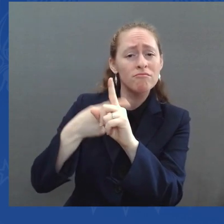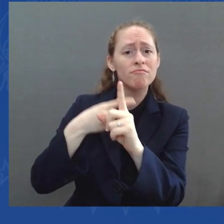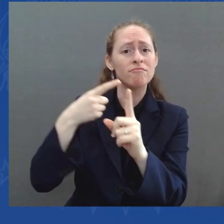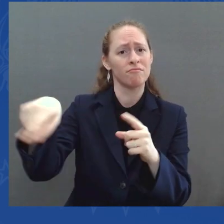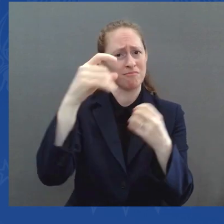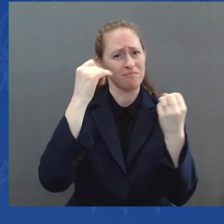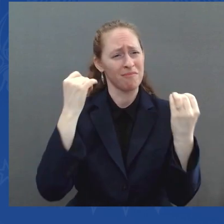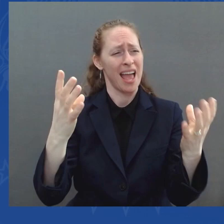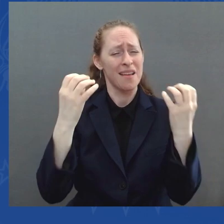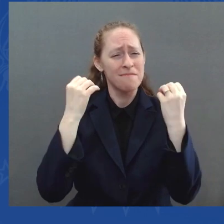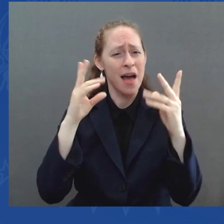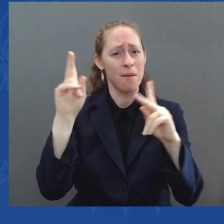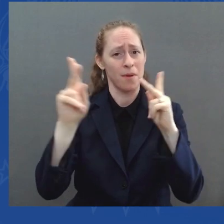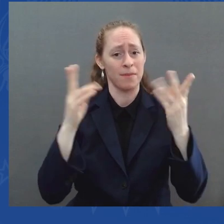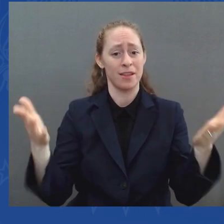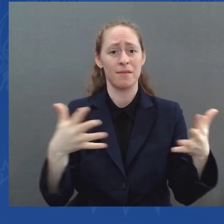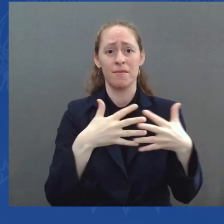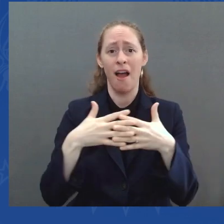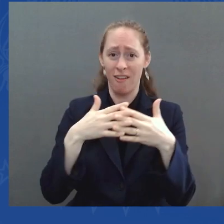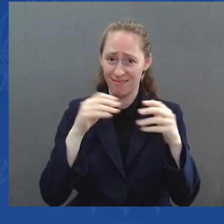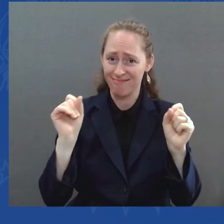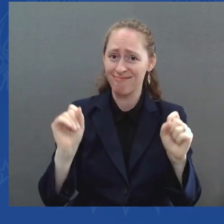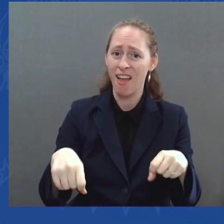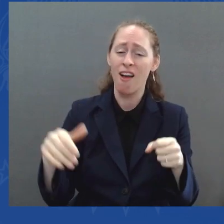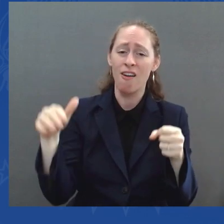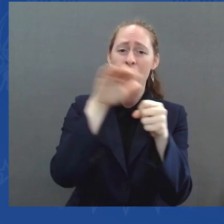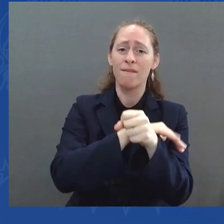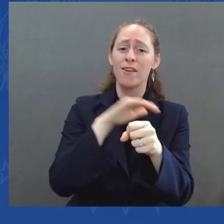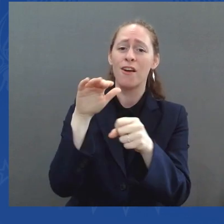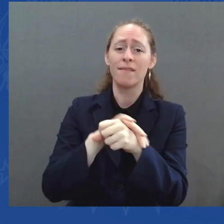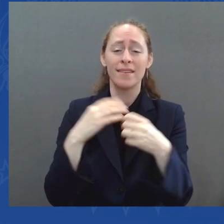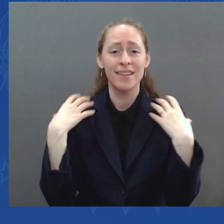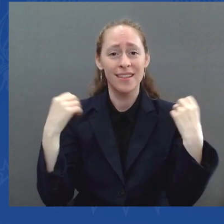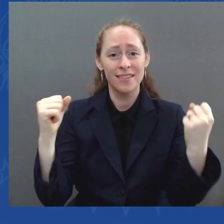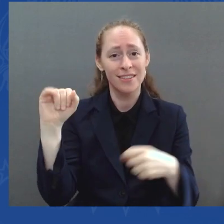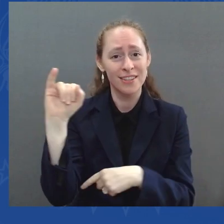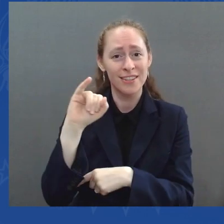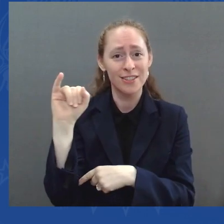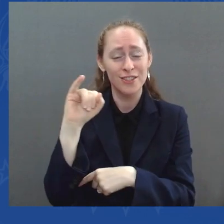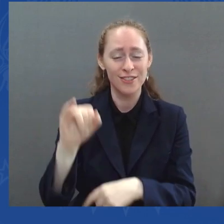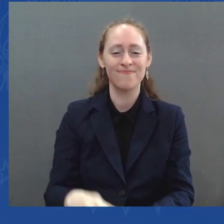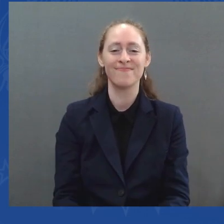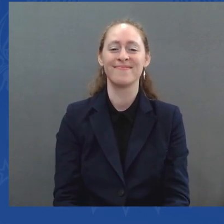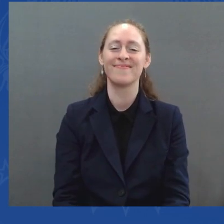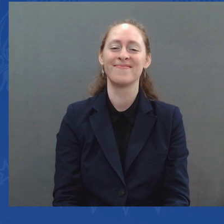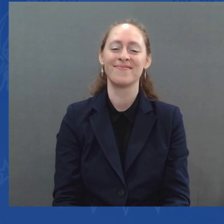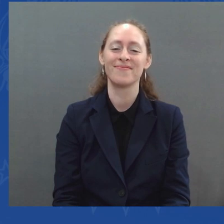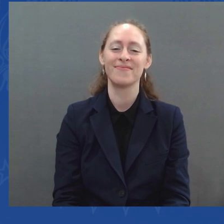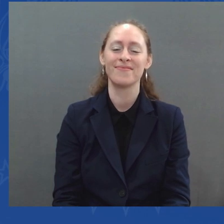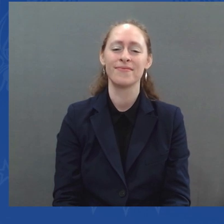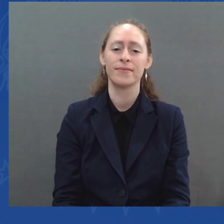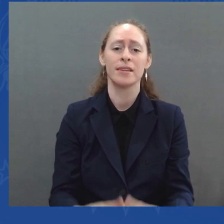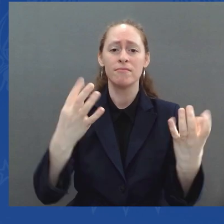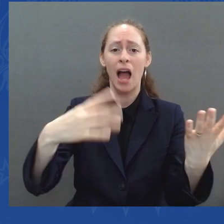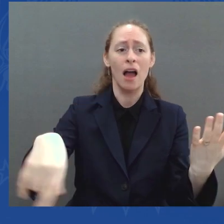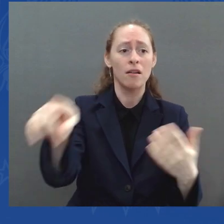And those Americans are working parents and young children, college students and older Americans,